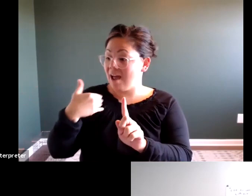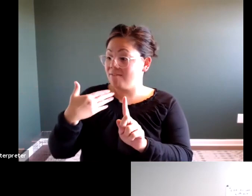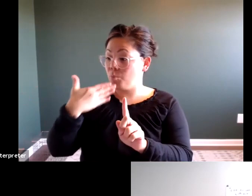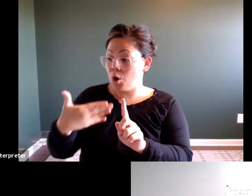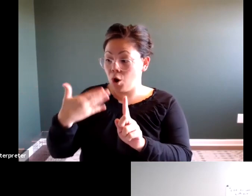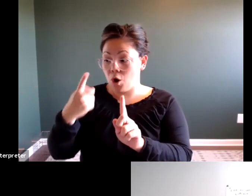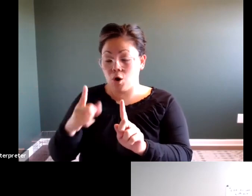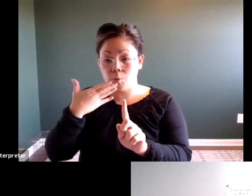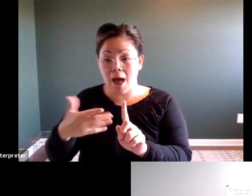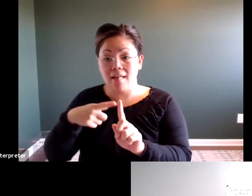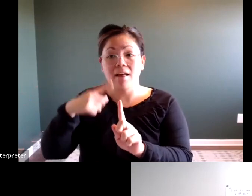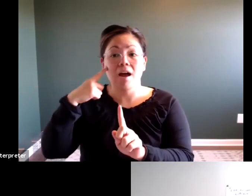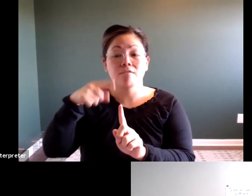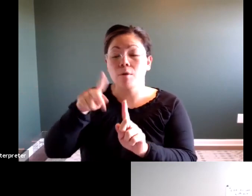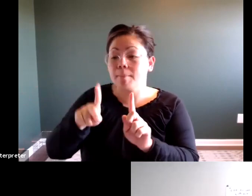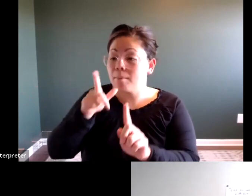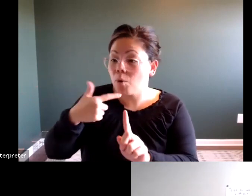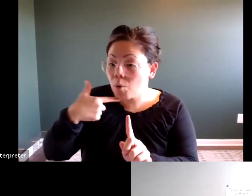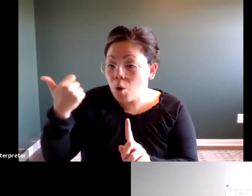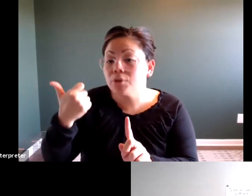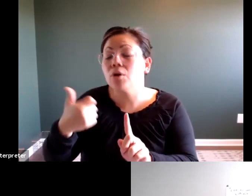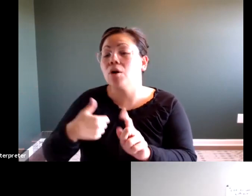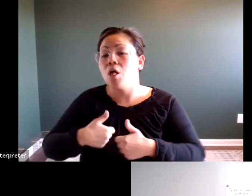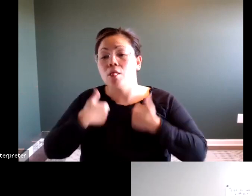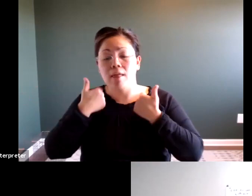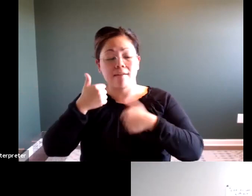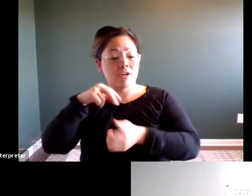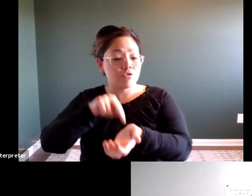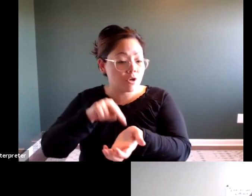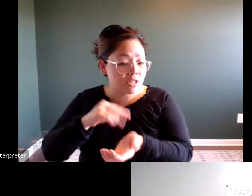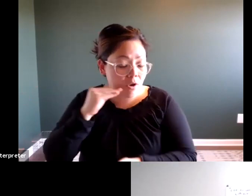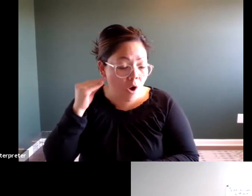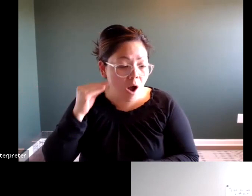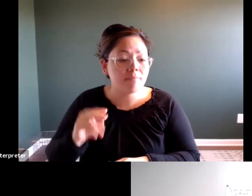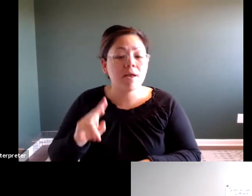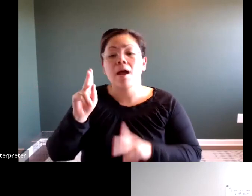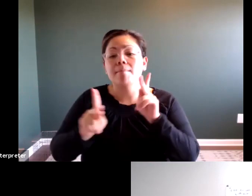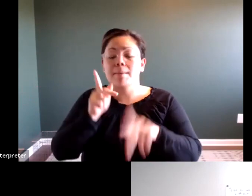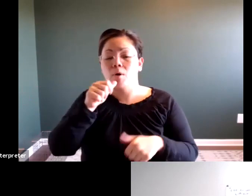so those that are older, those who will live in long-term care facilities, people with co-morbidities and from there,